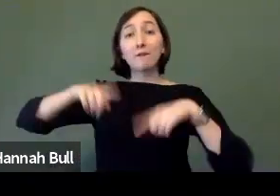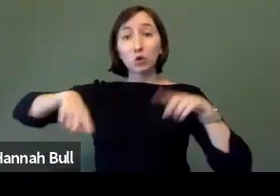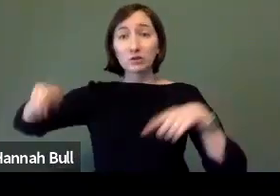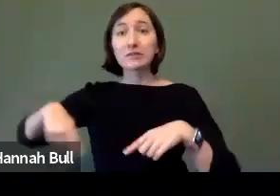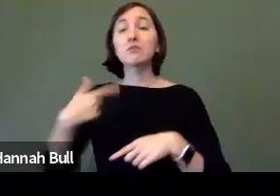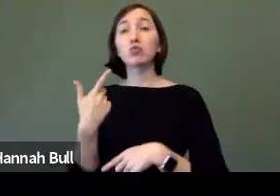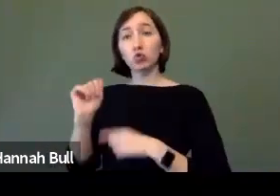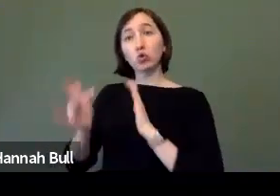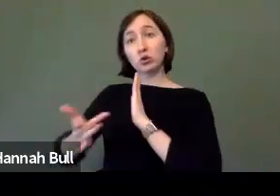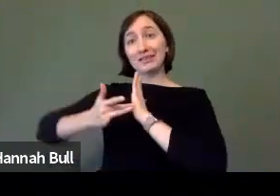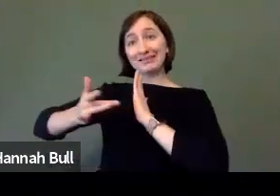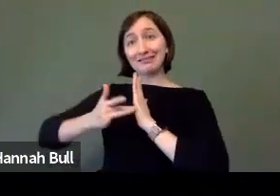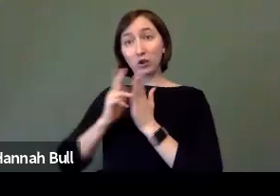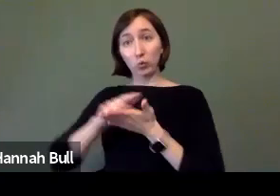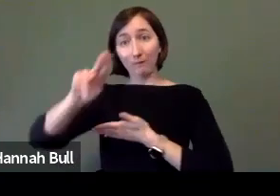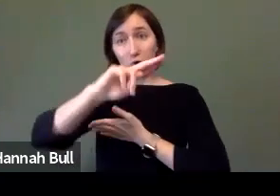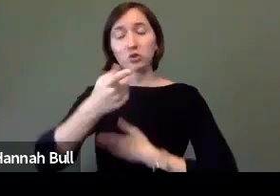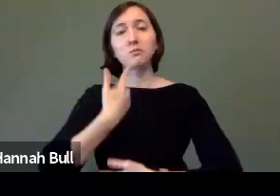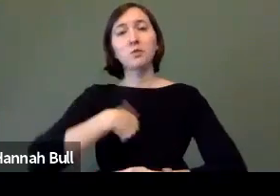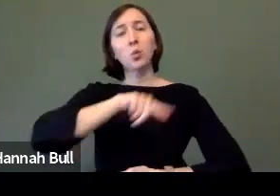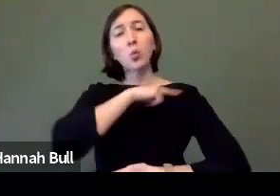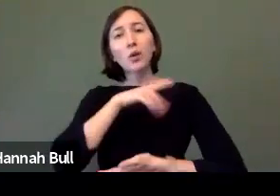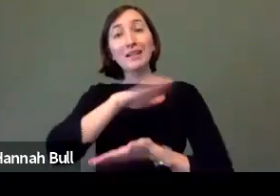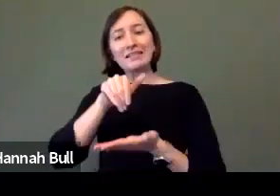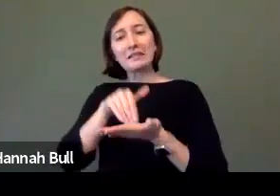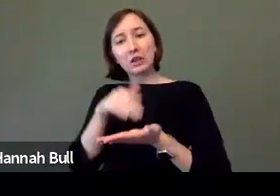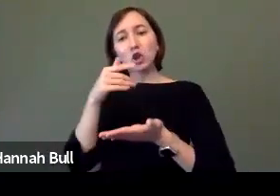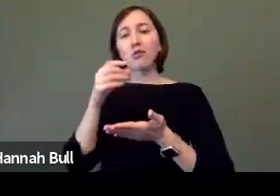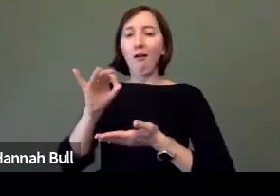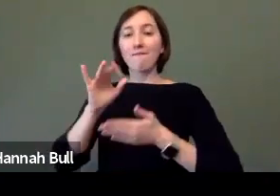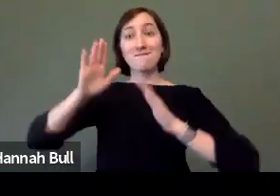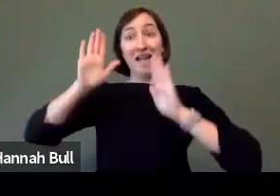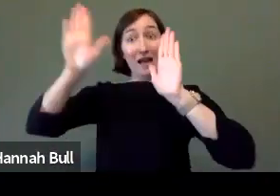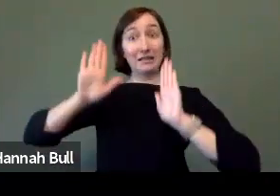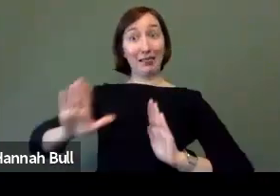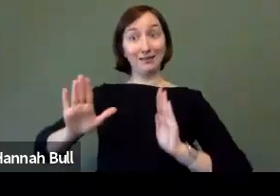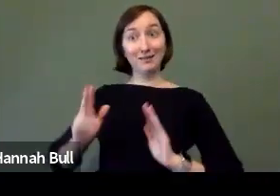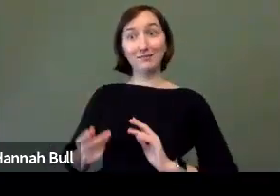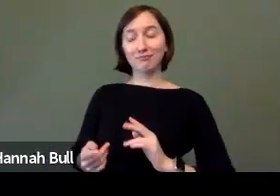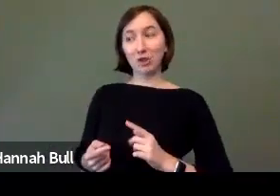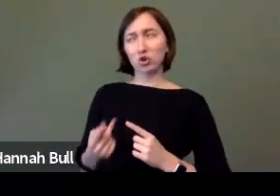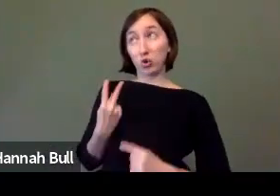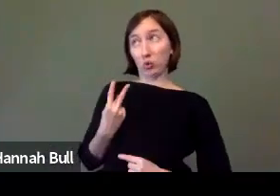centers of excellence on disabilities. We're at Georgia state.